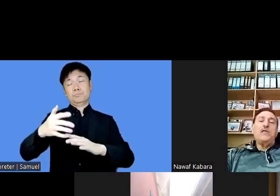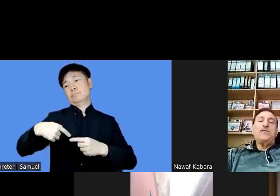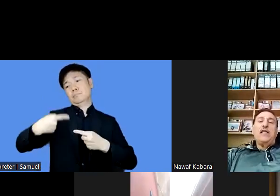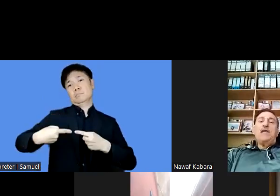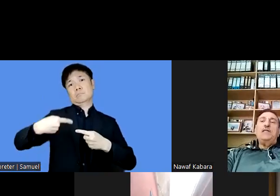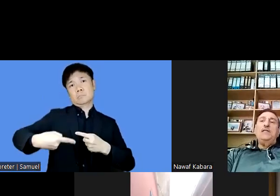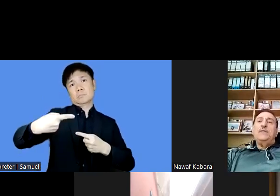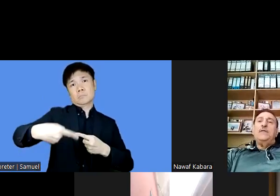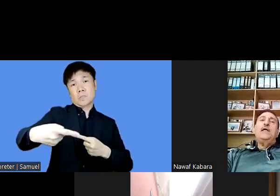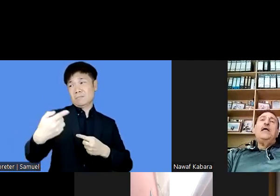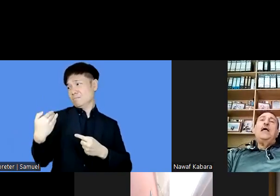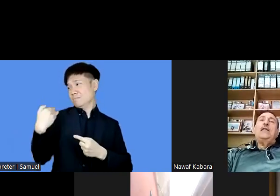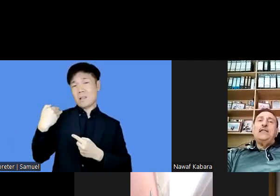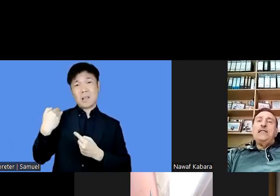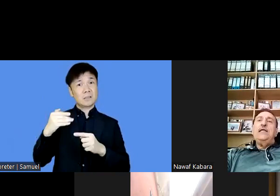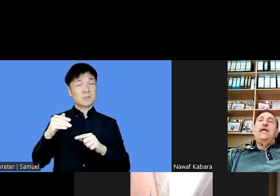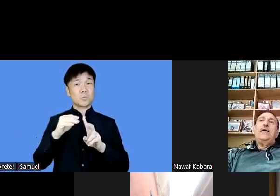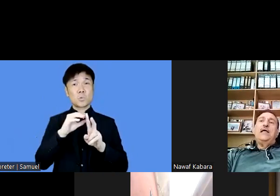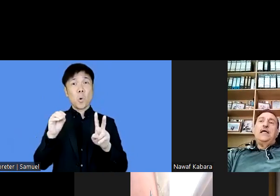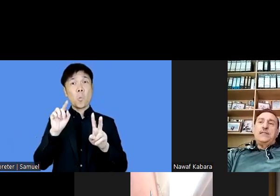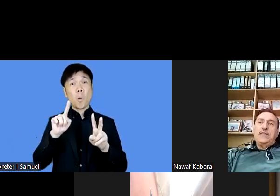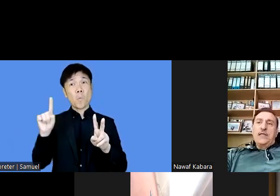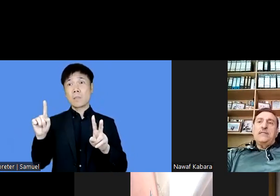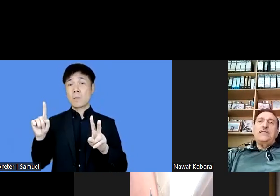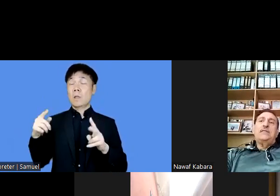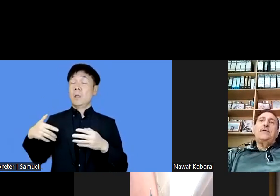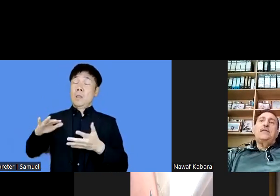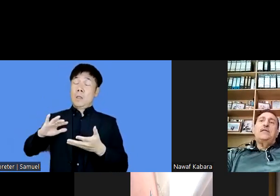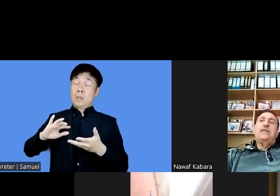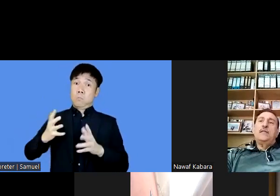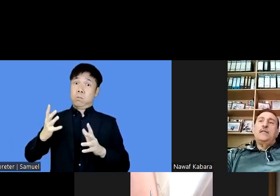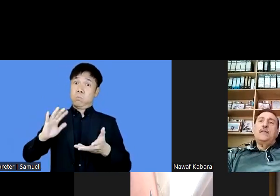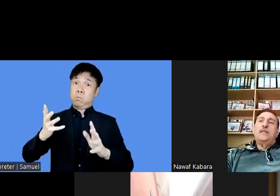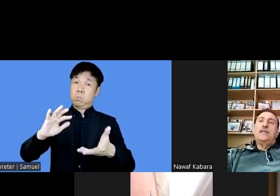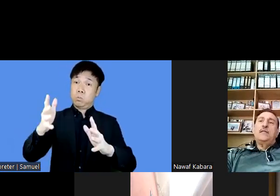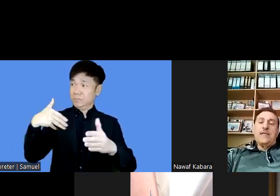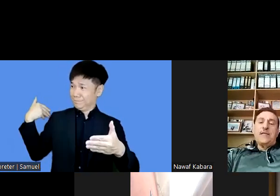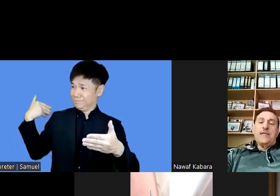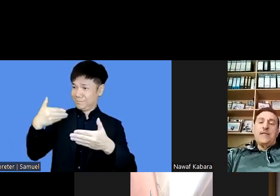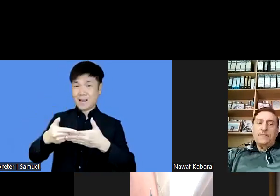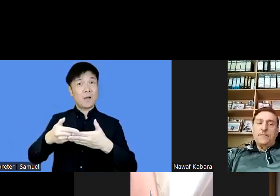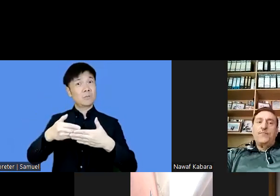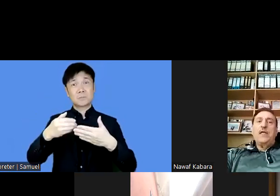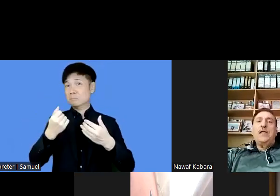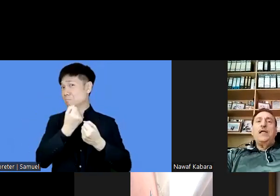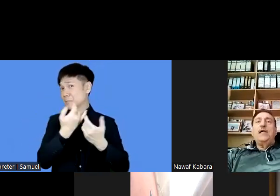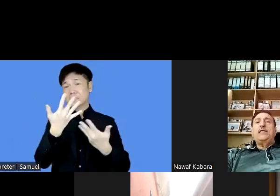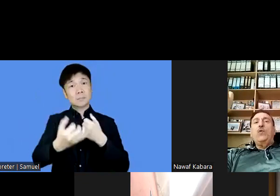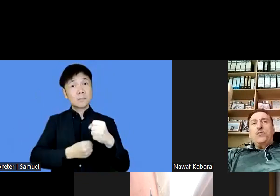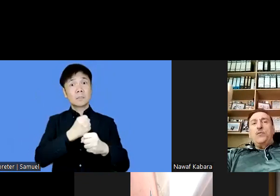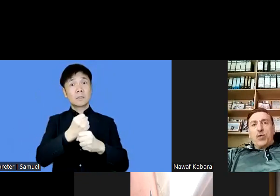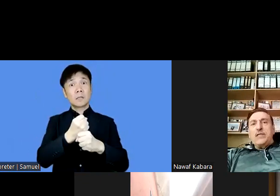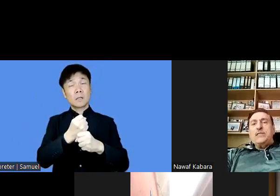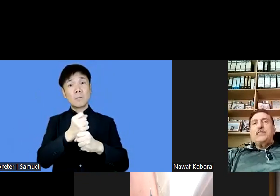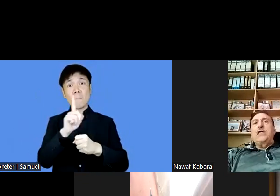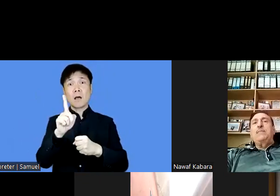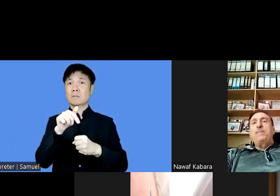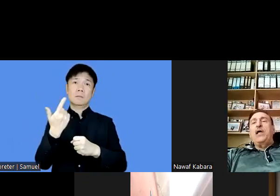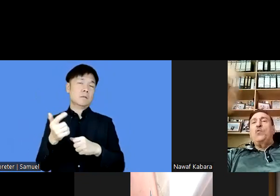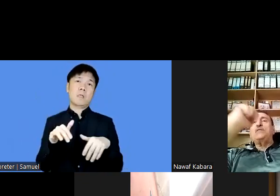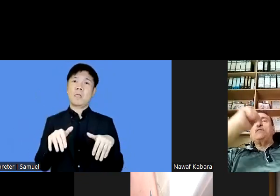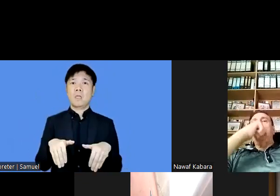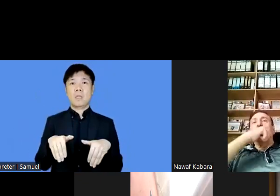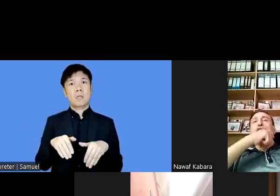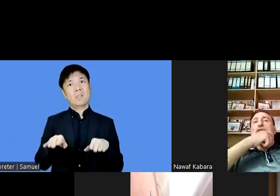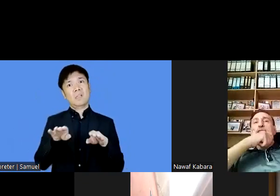There was some documents, I remember I was involved in some